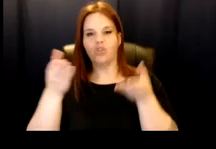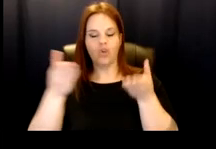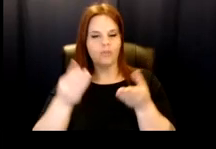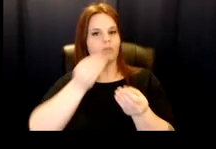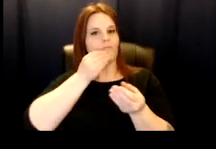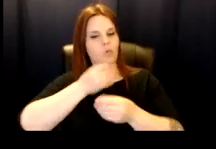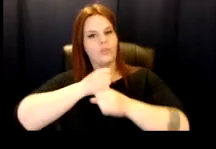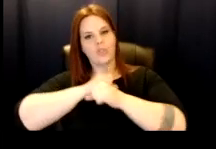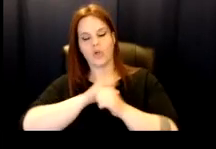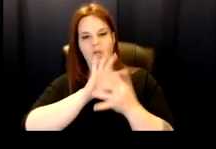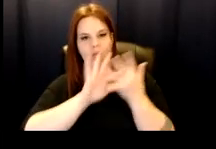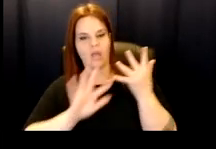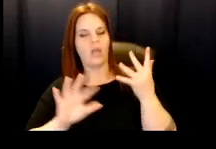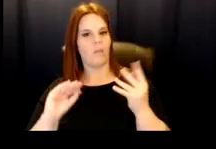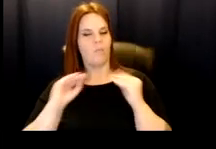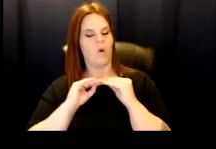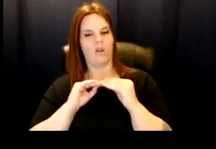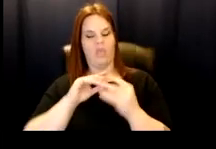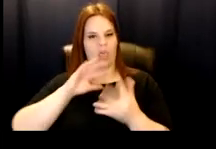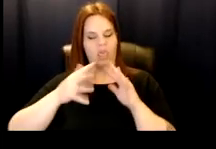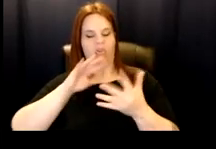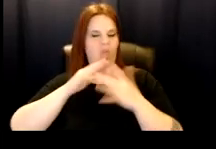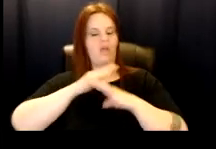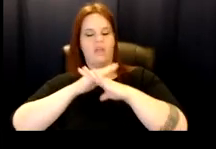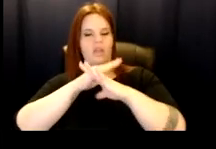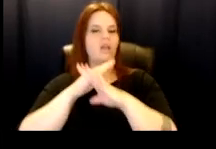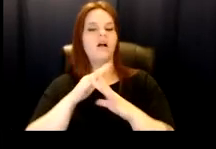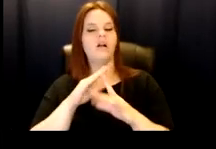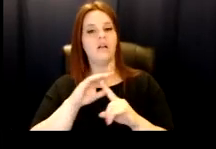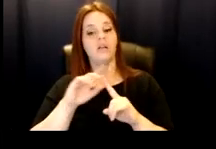and more. But when it comes to disability employment, there are some shifts in the world